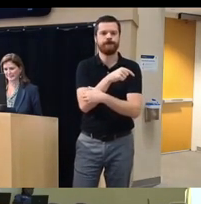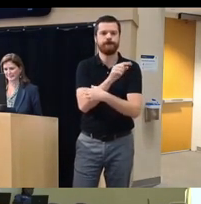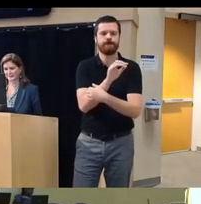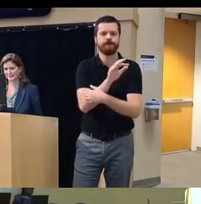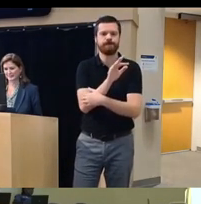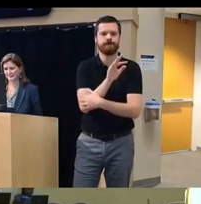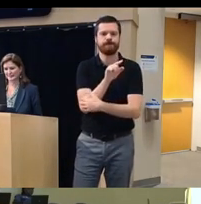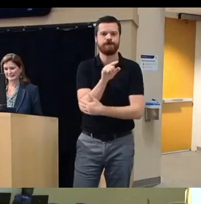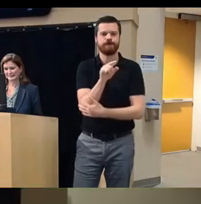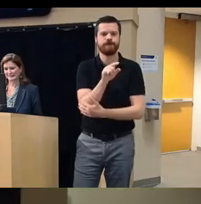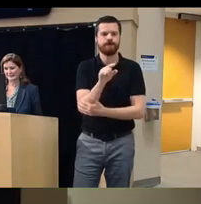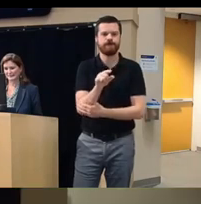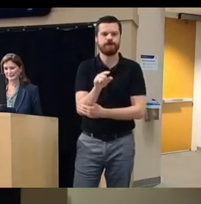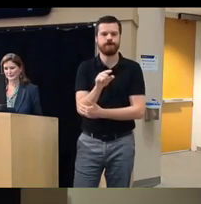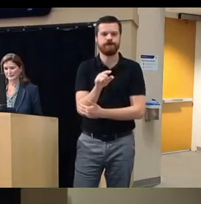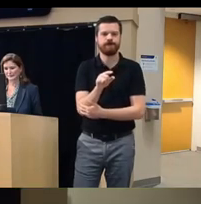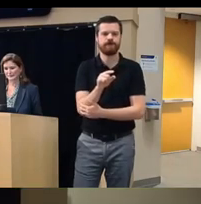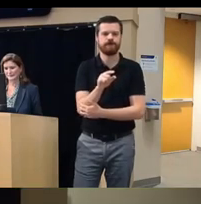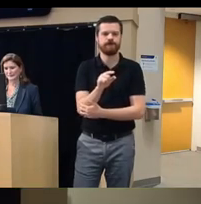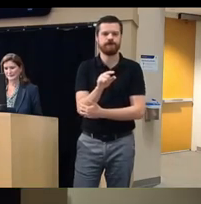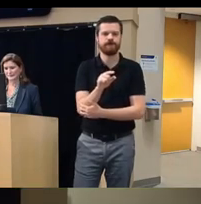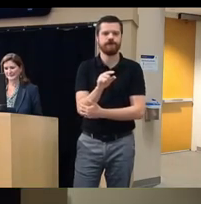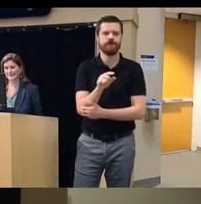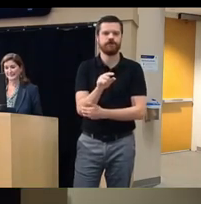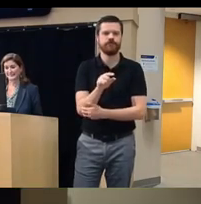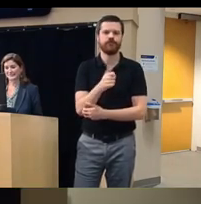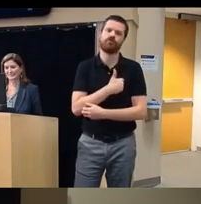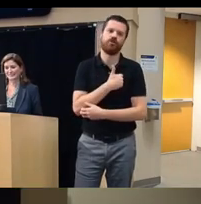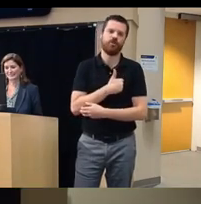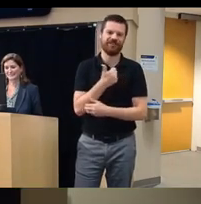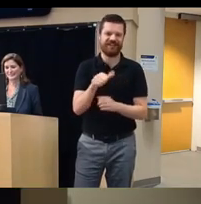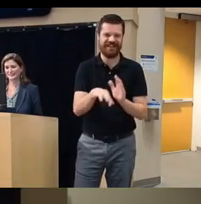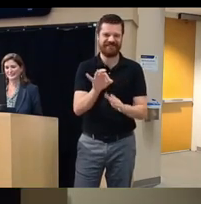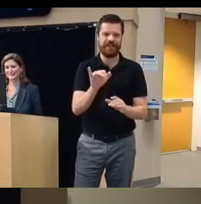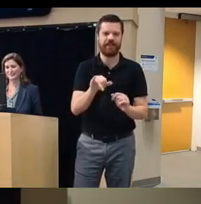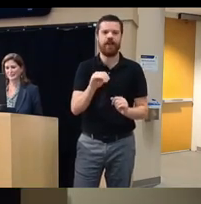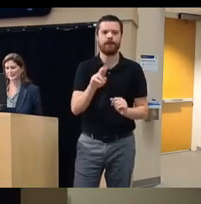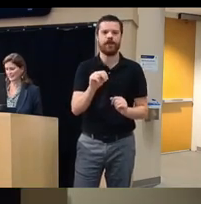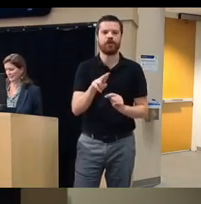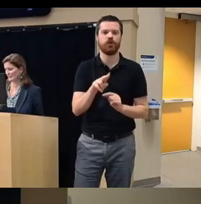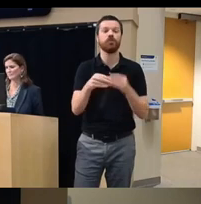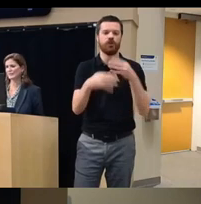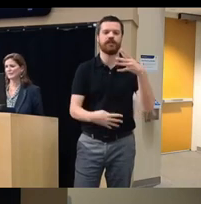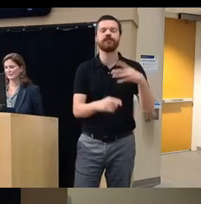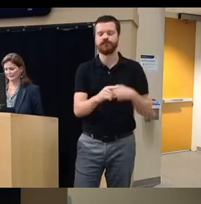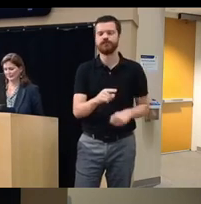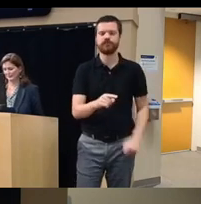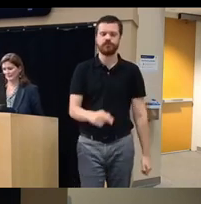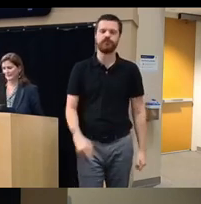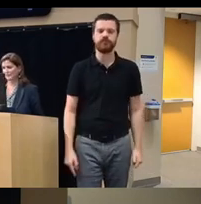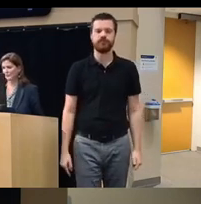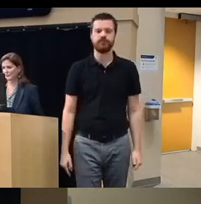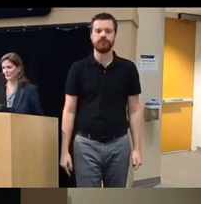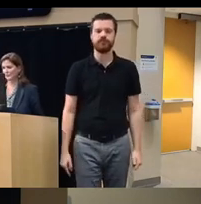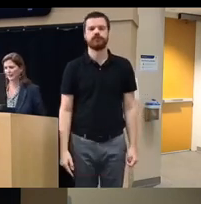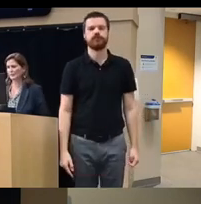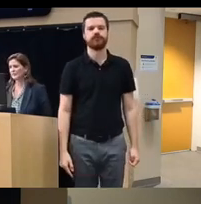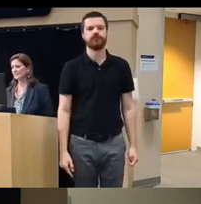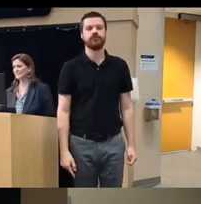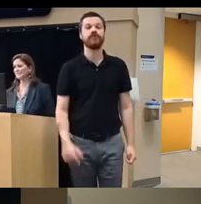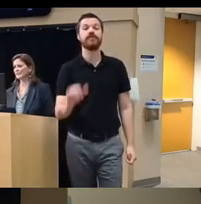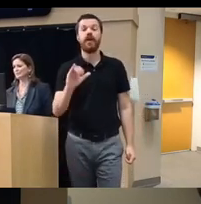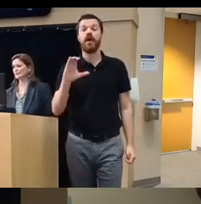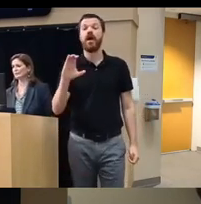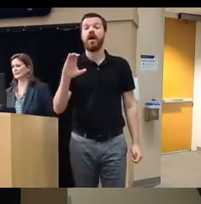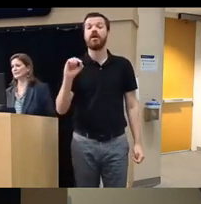see sorry let me try to find that menu of options um where this Cog wheel is or right